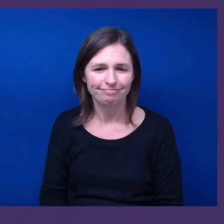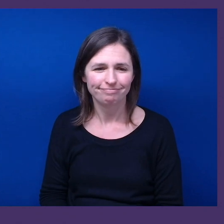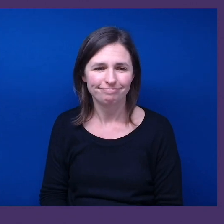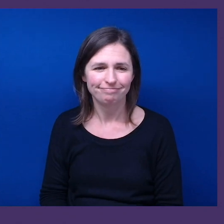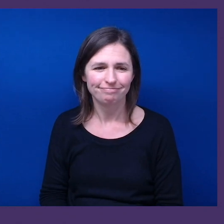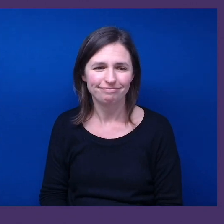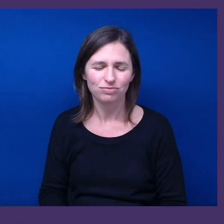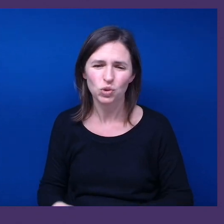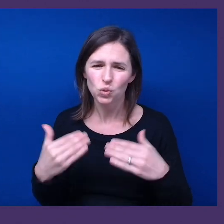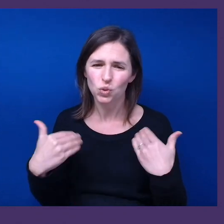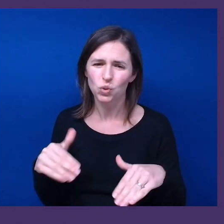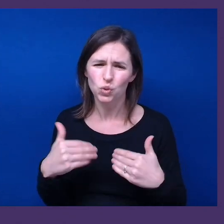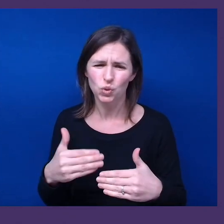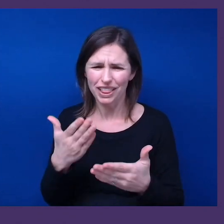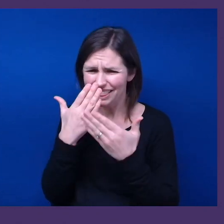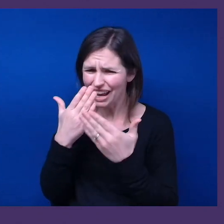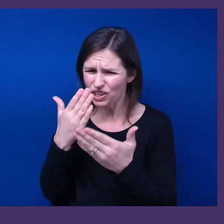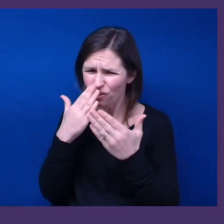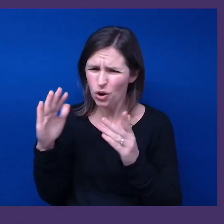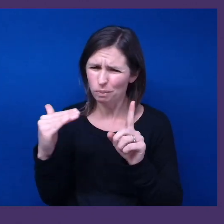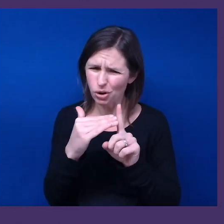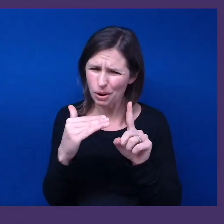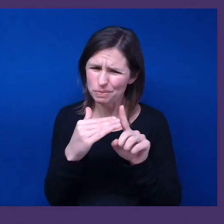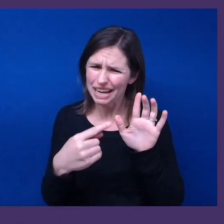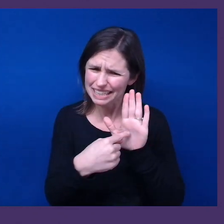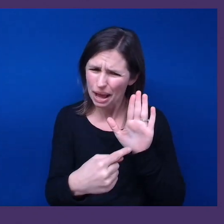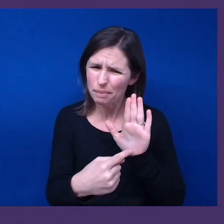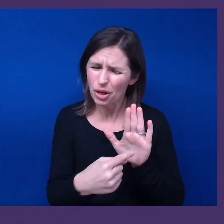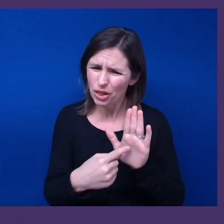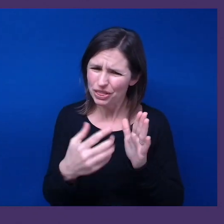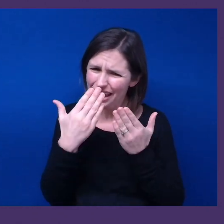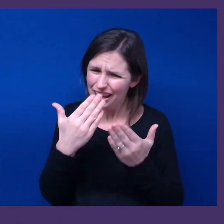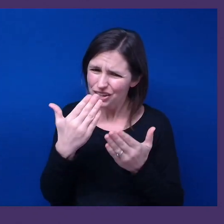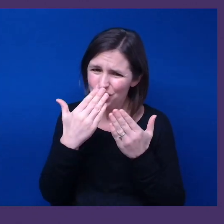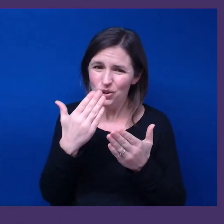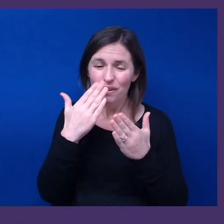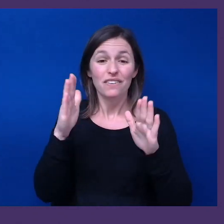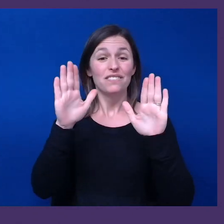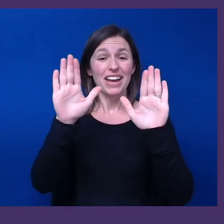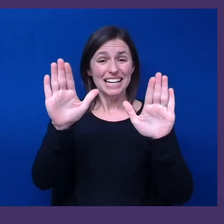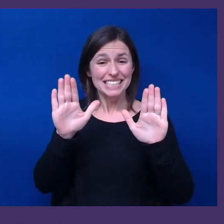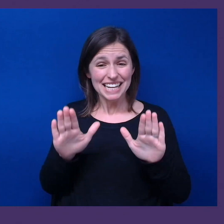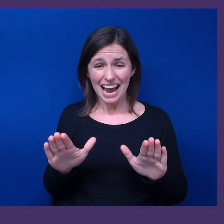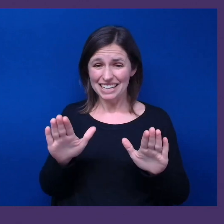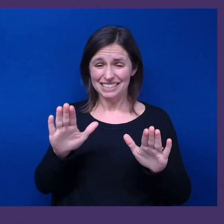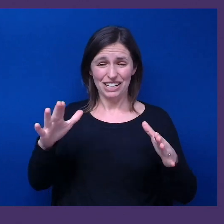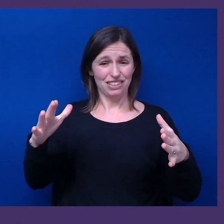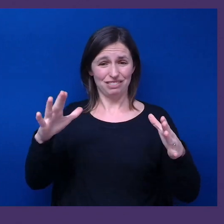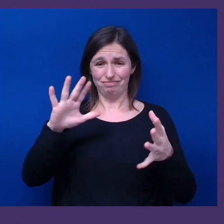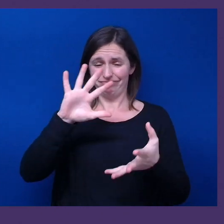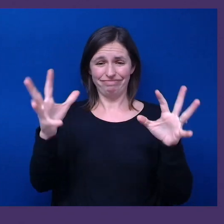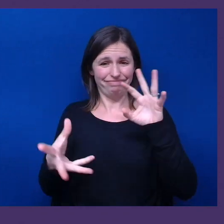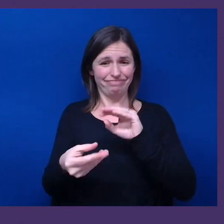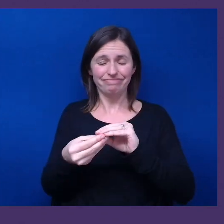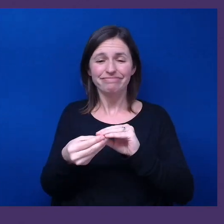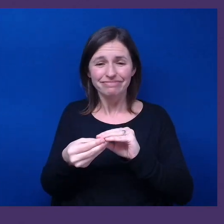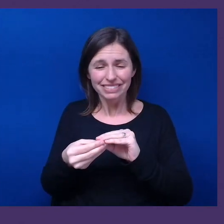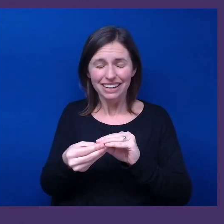but also such fantastic overview of what we should be considering as technology makers, as technology users,